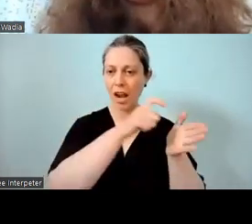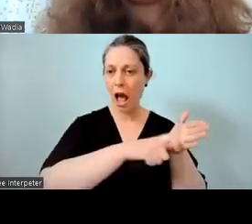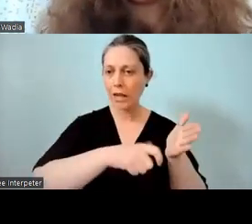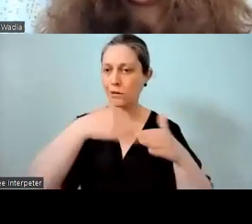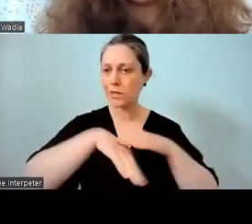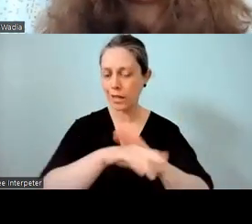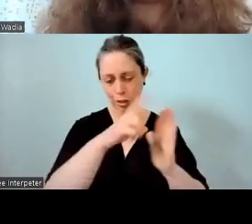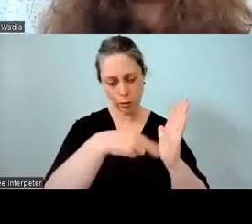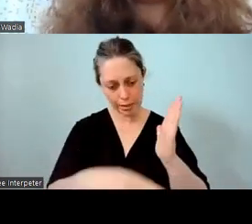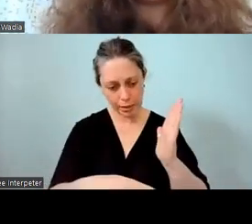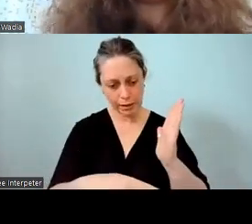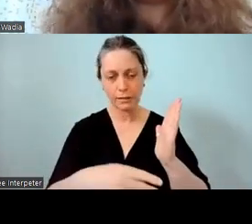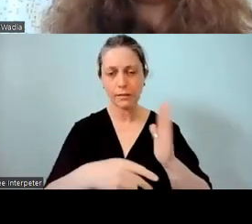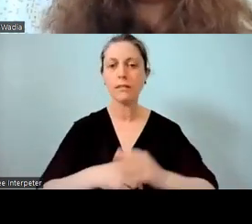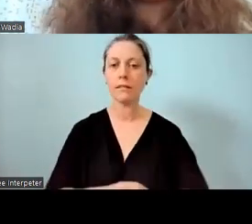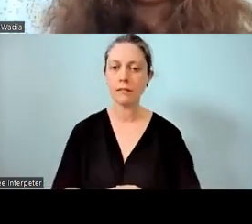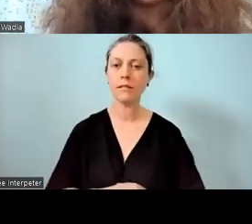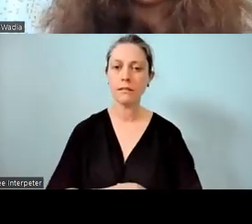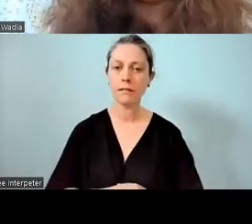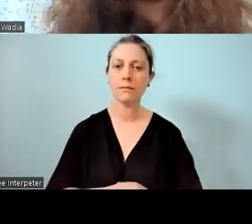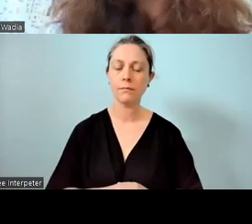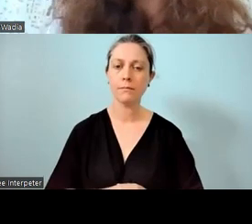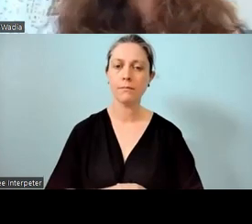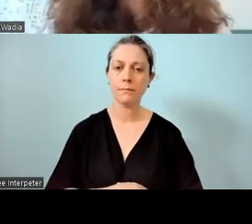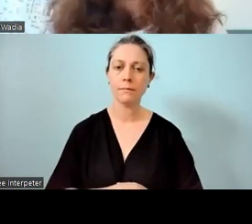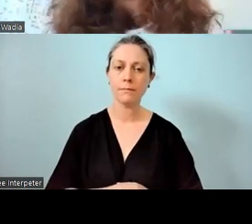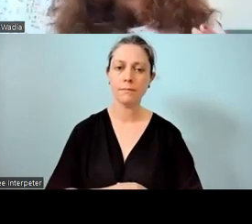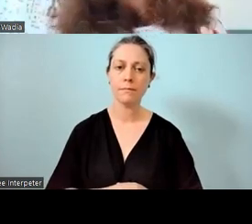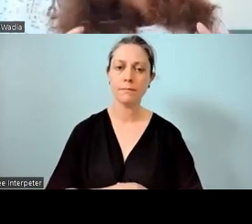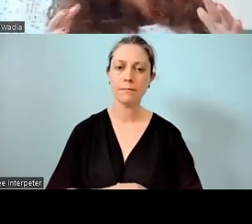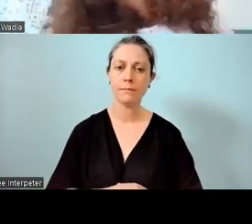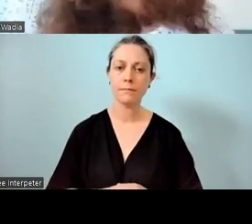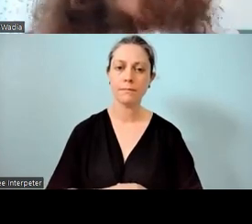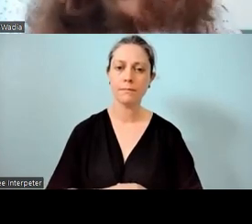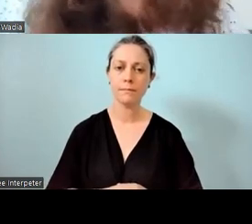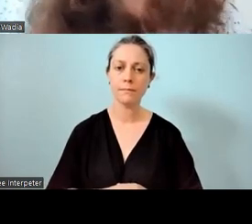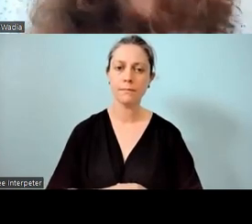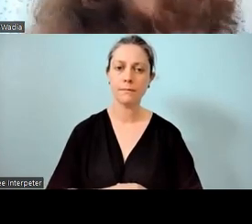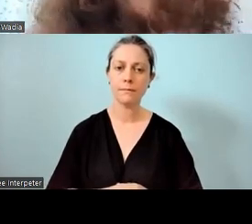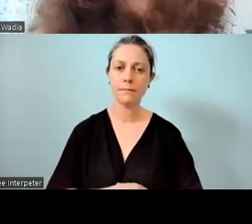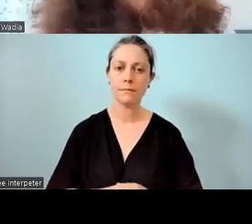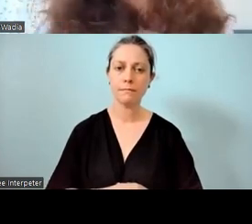you know, across all the sectors and agencies. And ultimately EGL aligns with Te Tiriti O Waitangi,